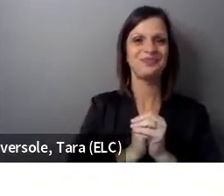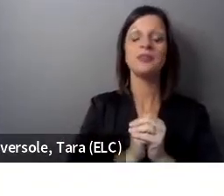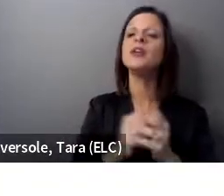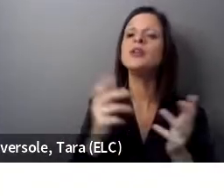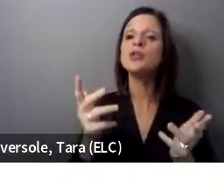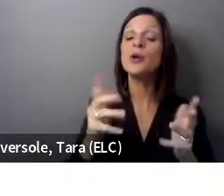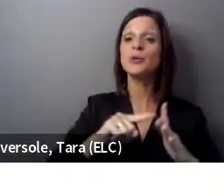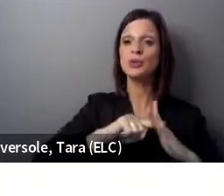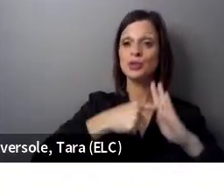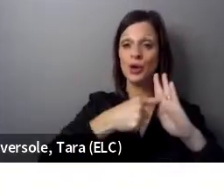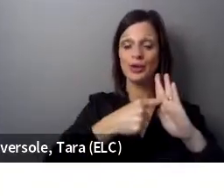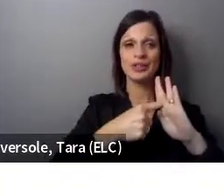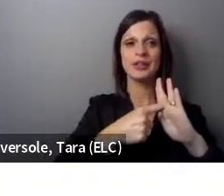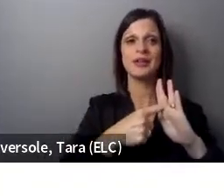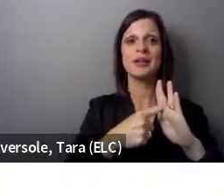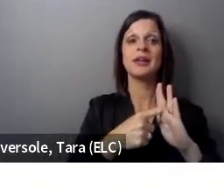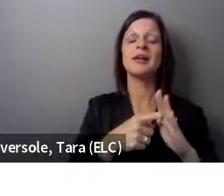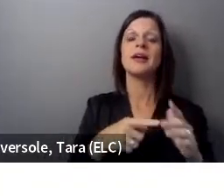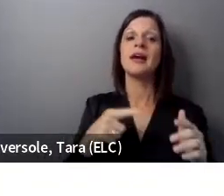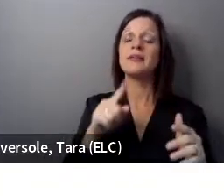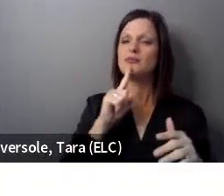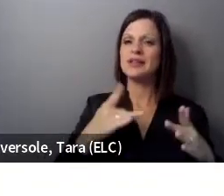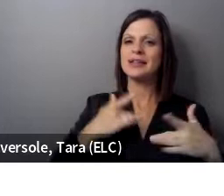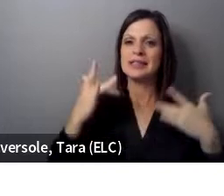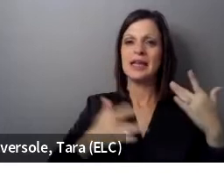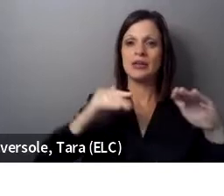So just to start I'm very excited to introduce Dr.